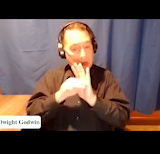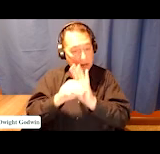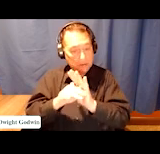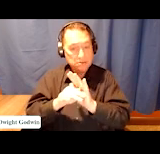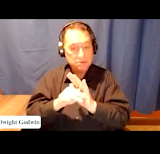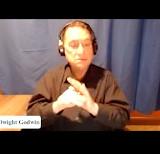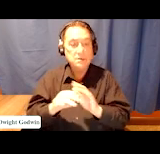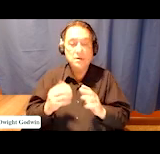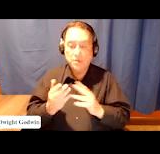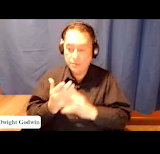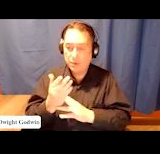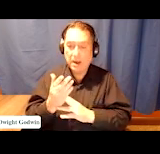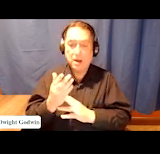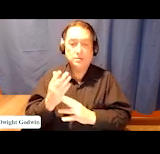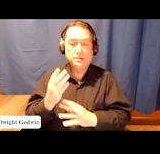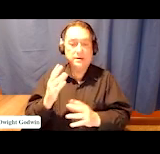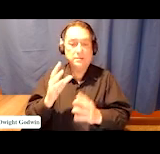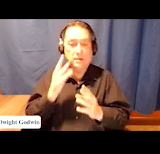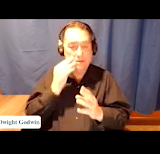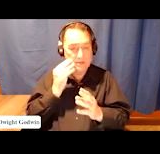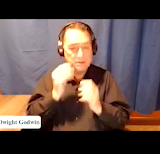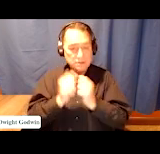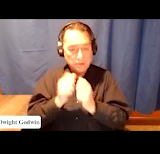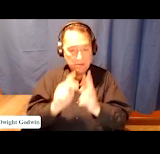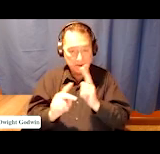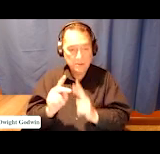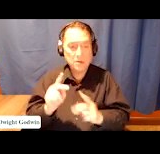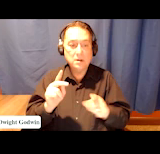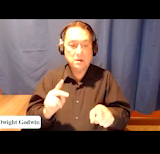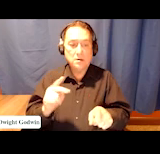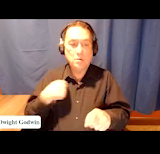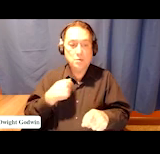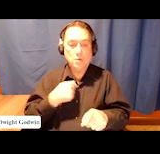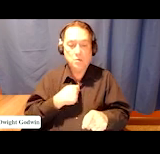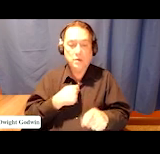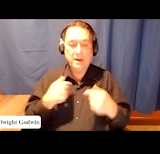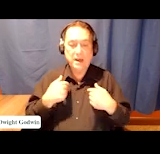throughout their encounters. Our peers reflect the demographics of the community being served.